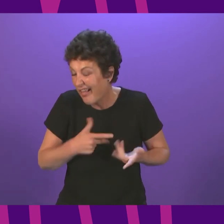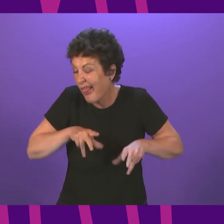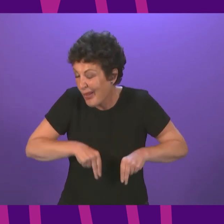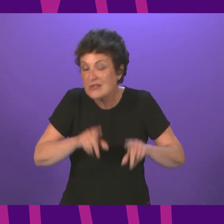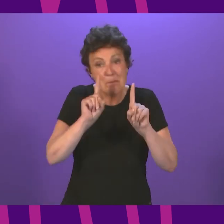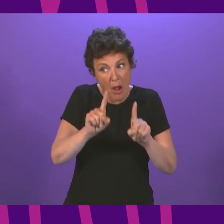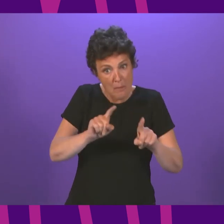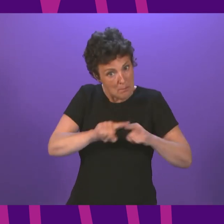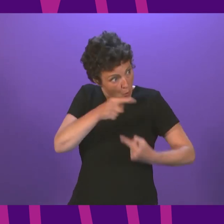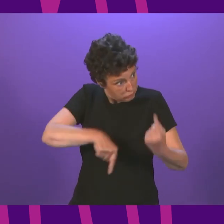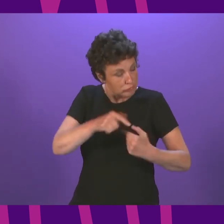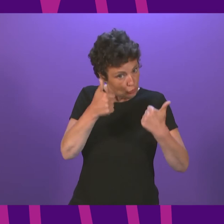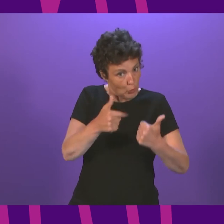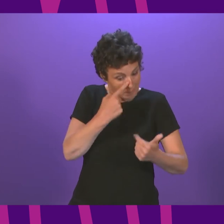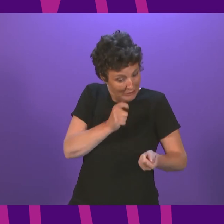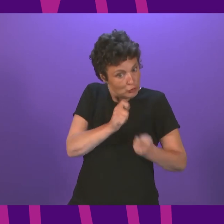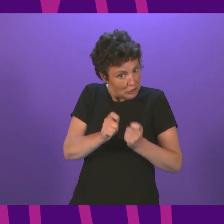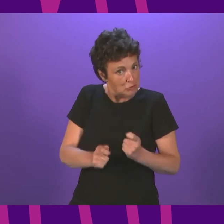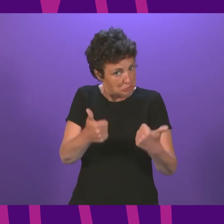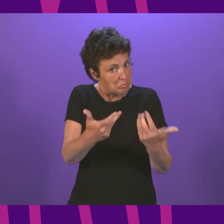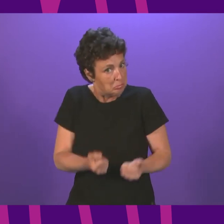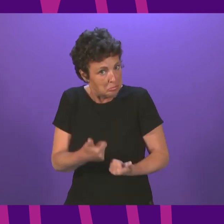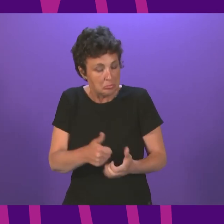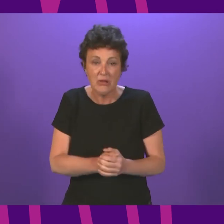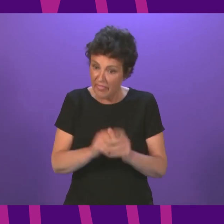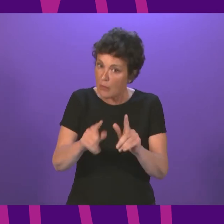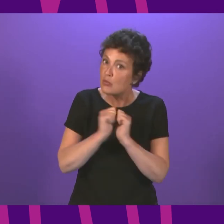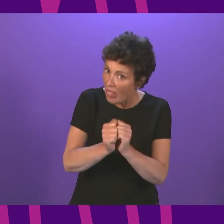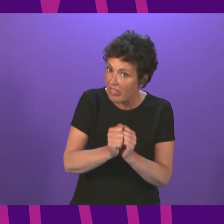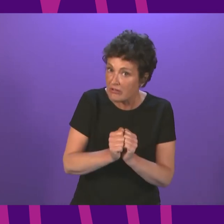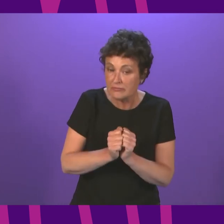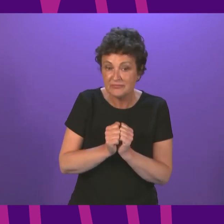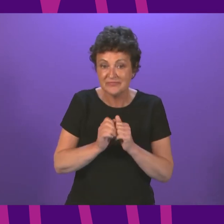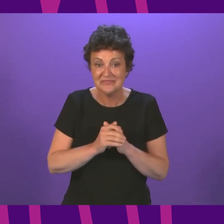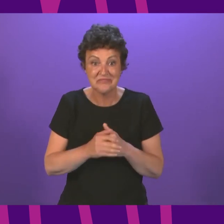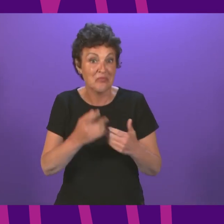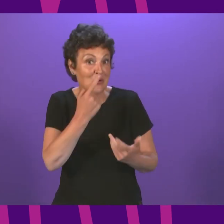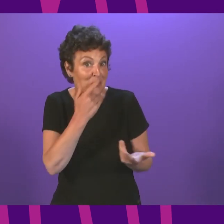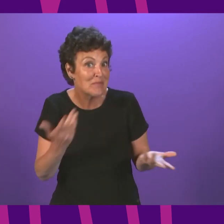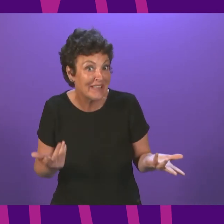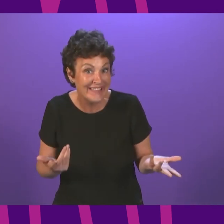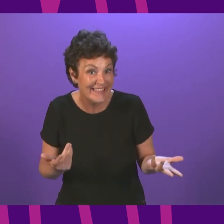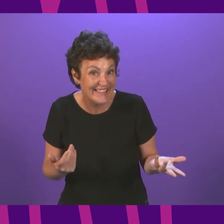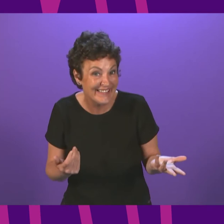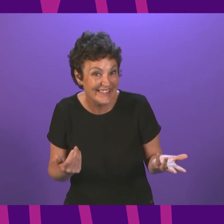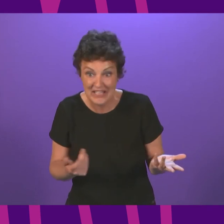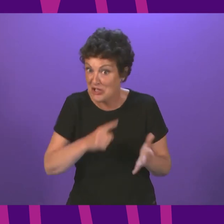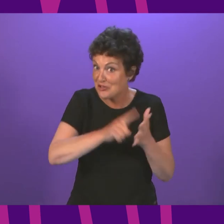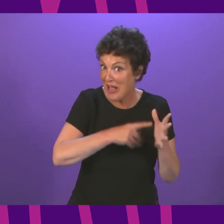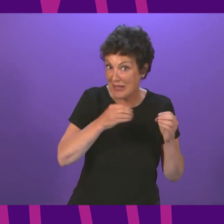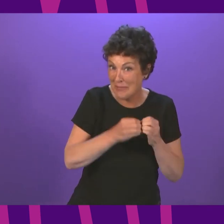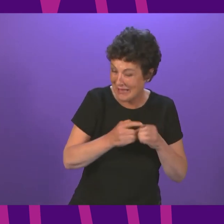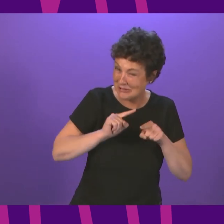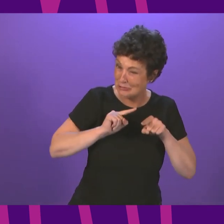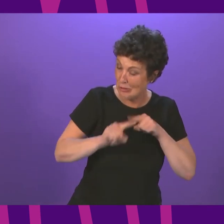the pandemic has ended—for example, those provisions that relate to student residential